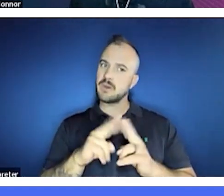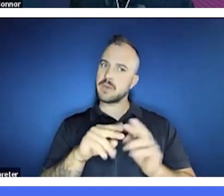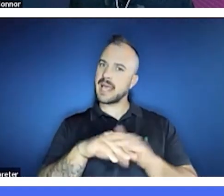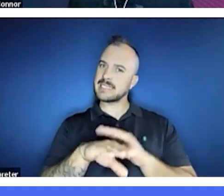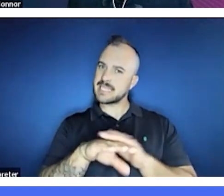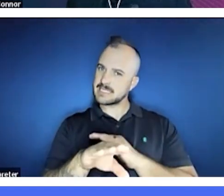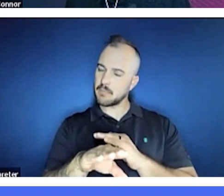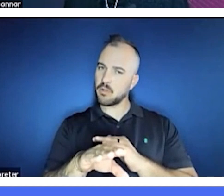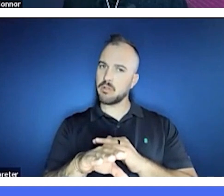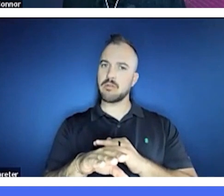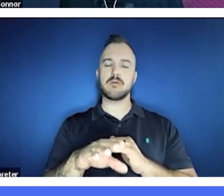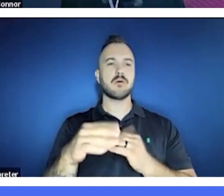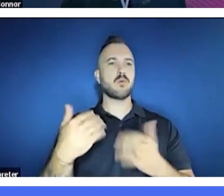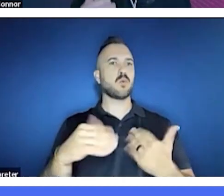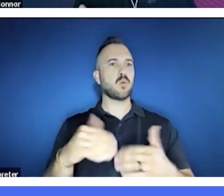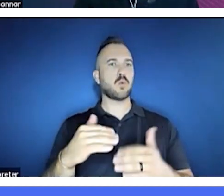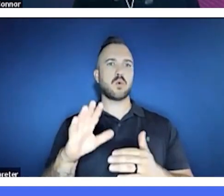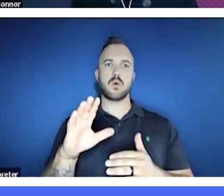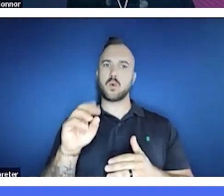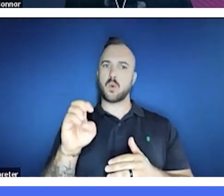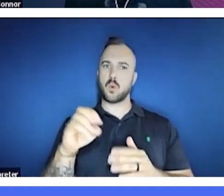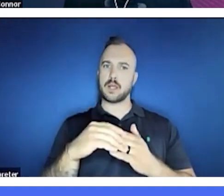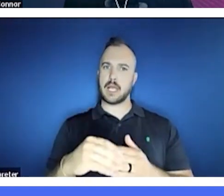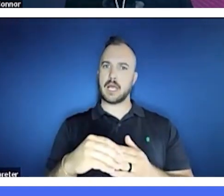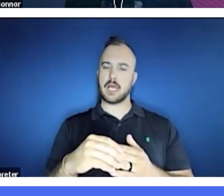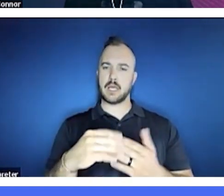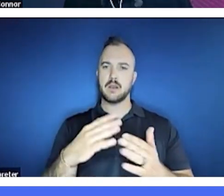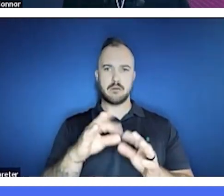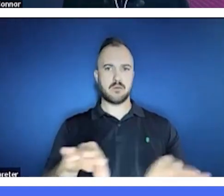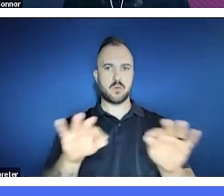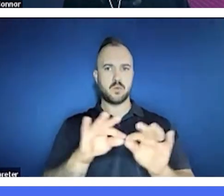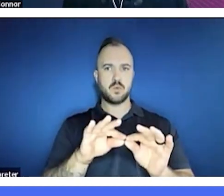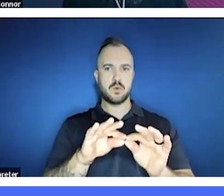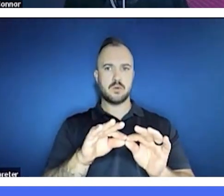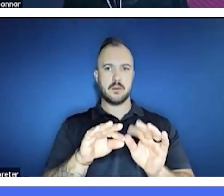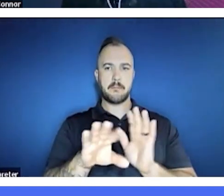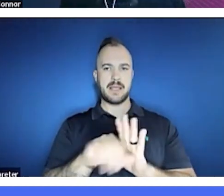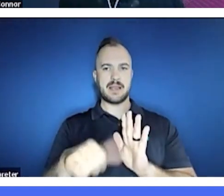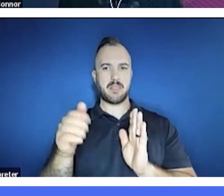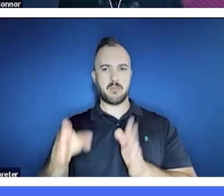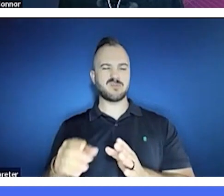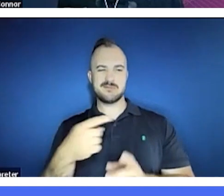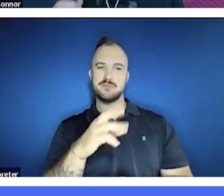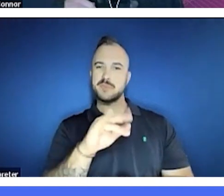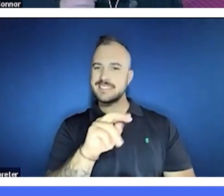and this Corbb guy did a really interest, oh, oops, not me. Pick someone else. Pick Christina from yesterday.